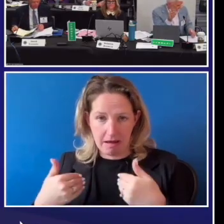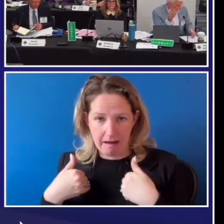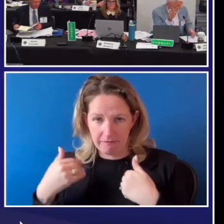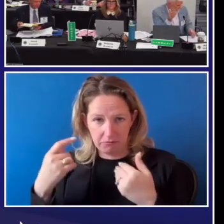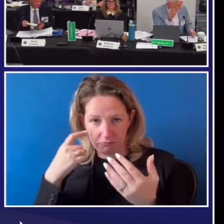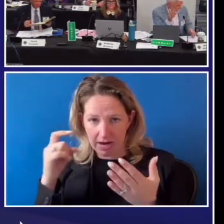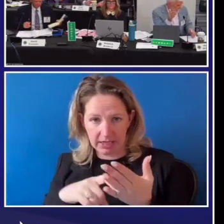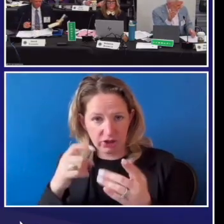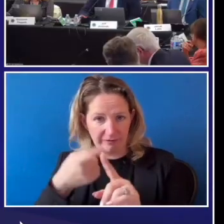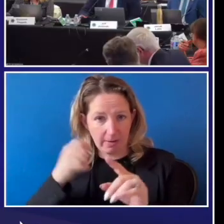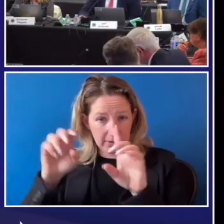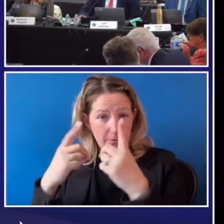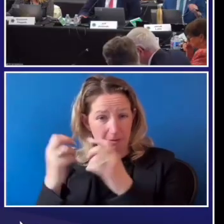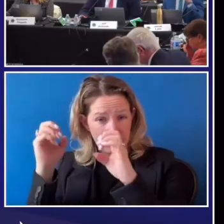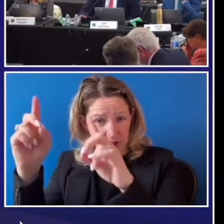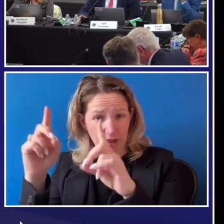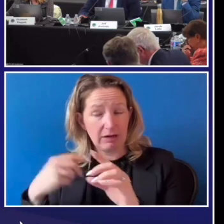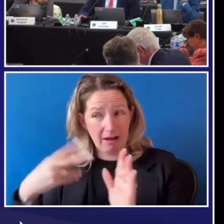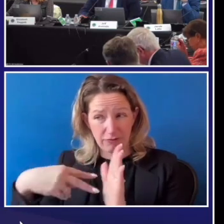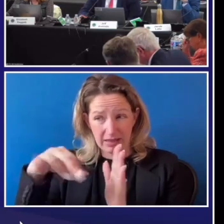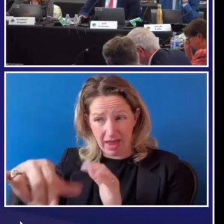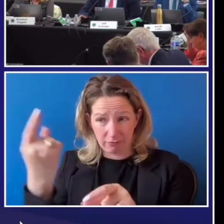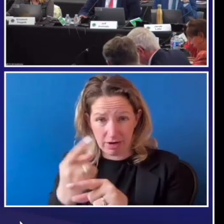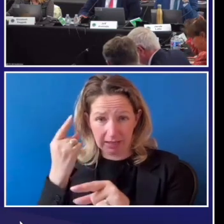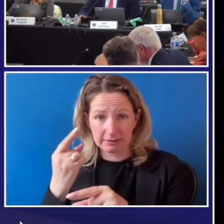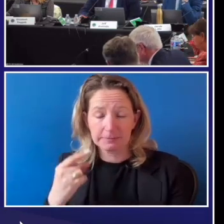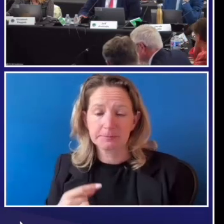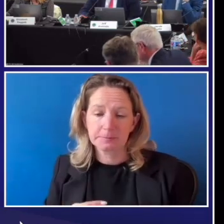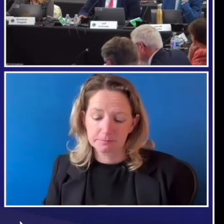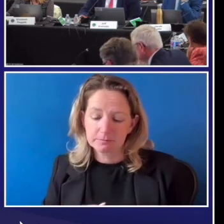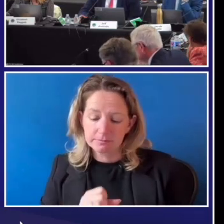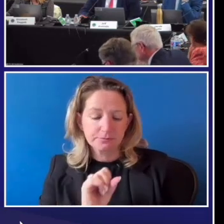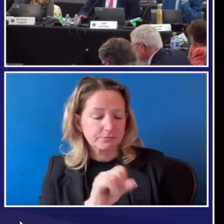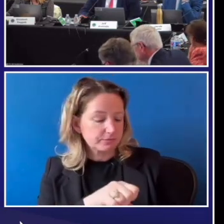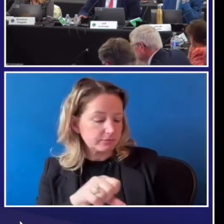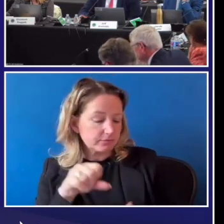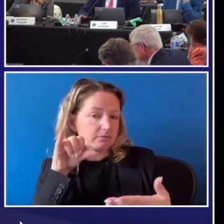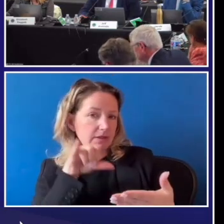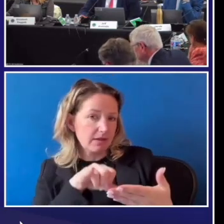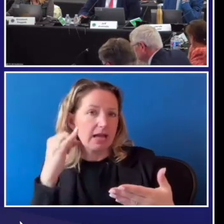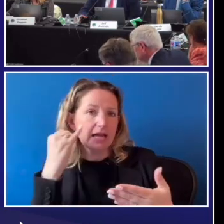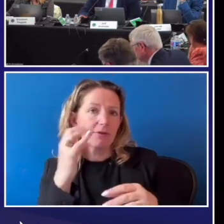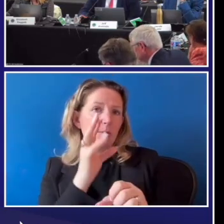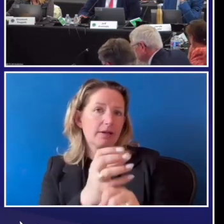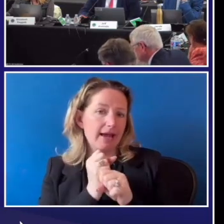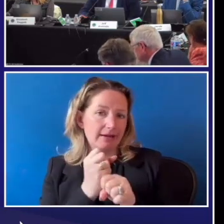Um, I think, yeah, the, I mean, what, on, on that, what we're really looking for is like, okay, if you're going to get it in 2 years, come back and see us in 2 years.